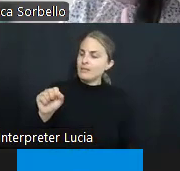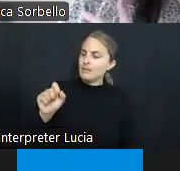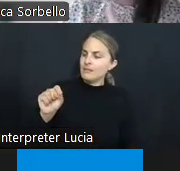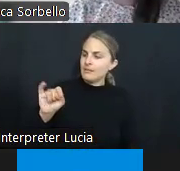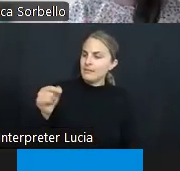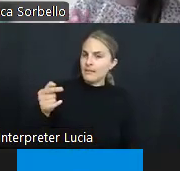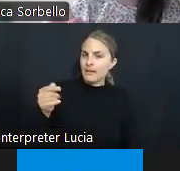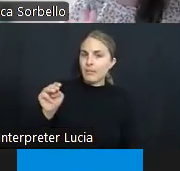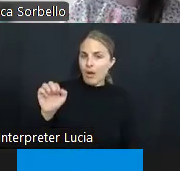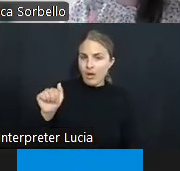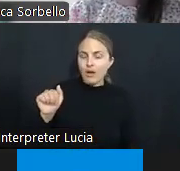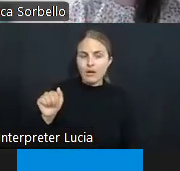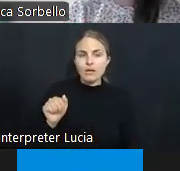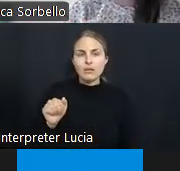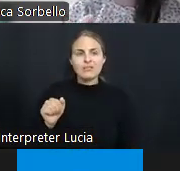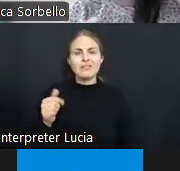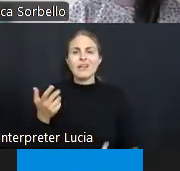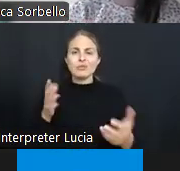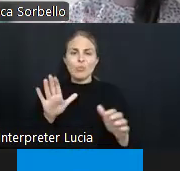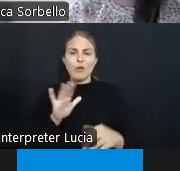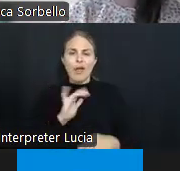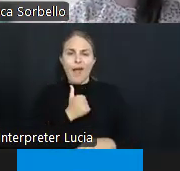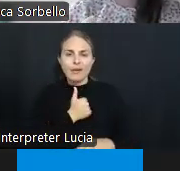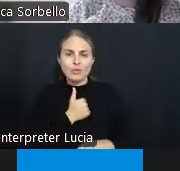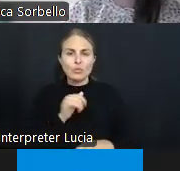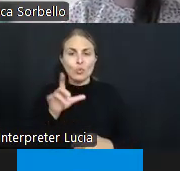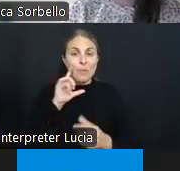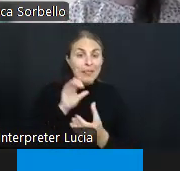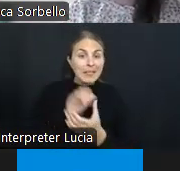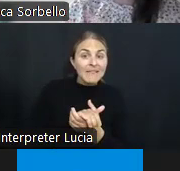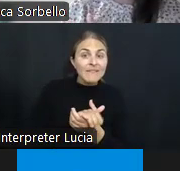and structure that is can lead to prejudice TKUS or